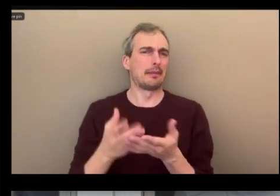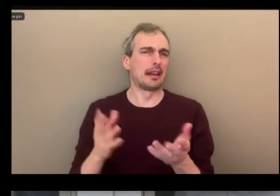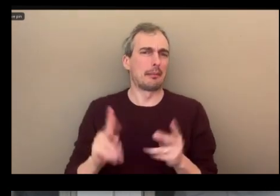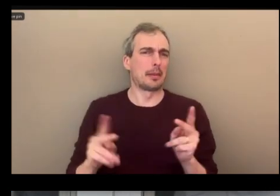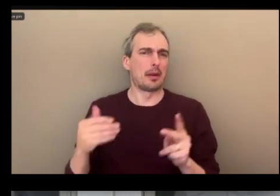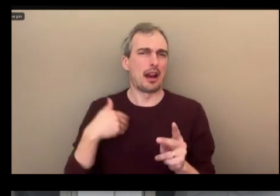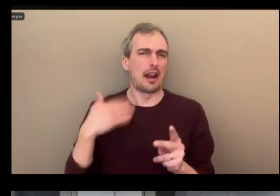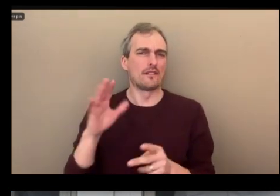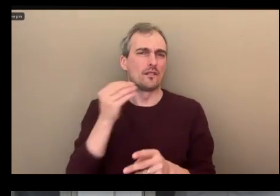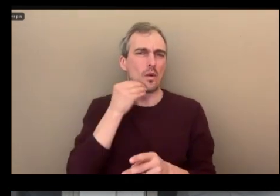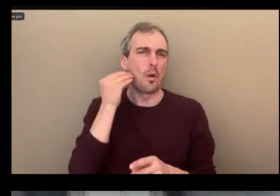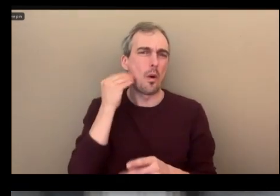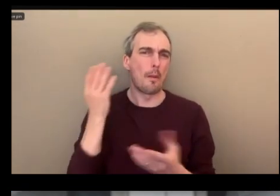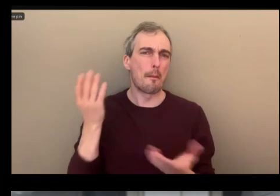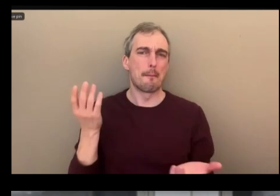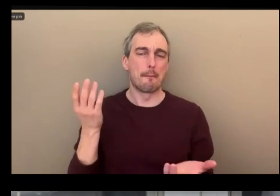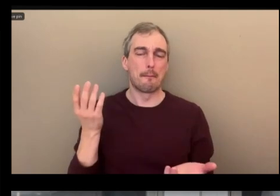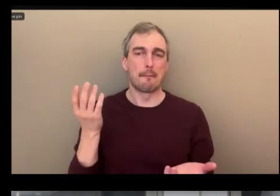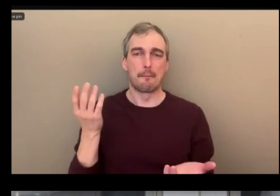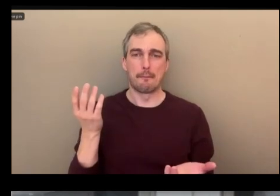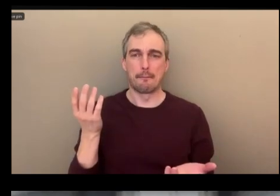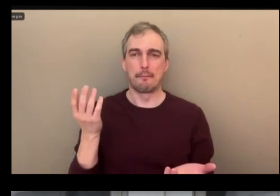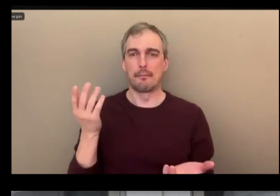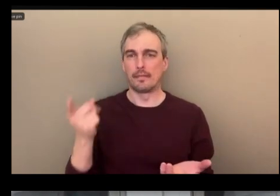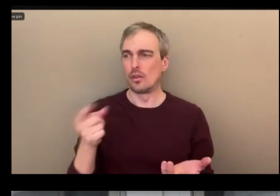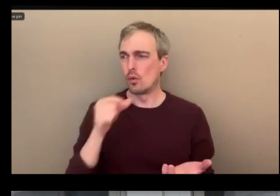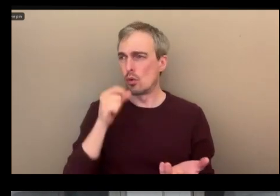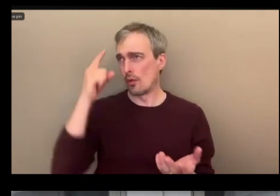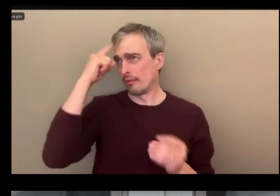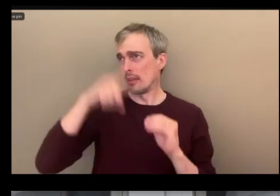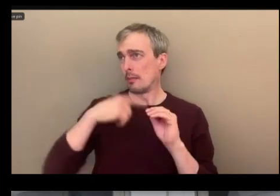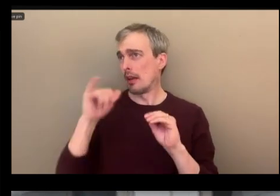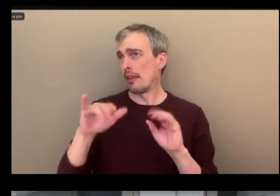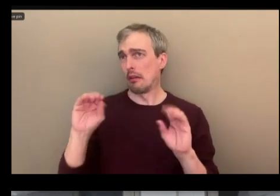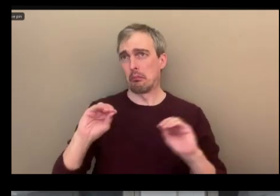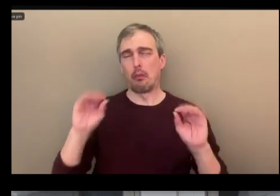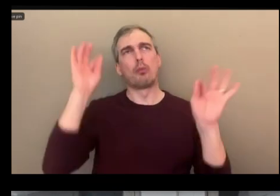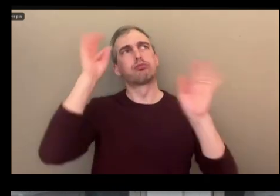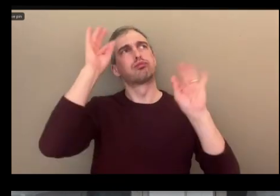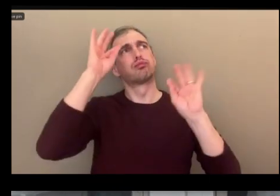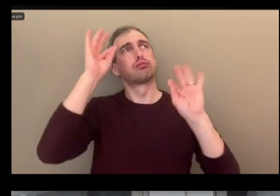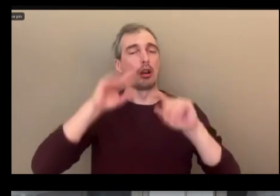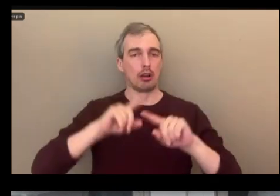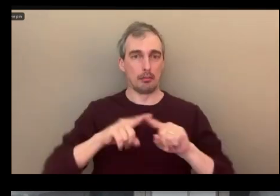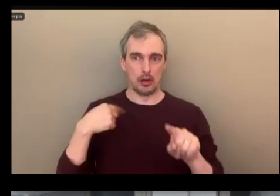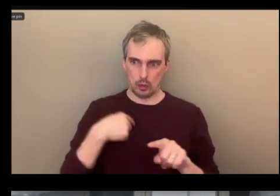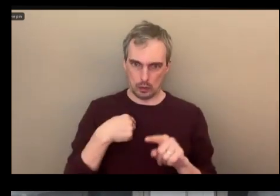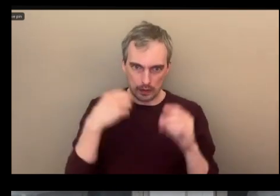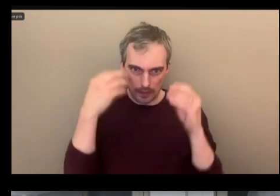We're thinking about all of those connected devices that are on our network and how people are leveraging for independence.